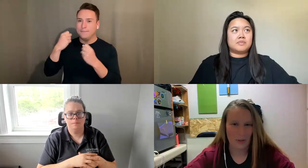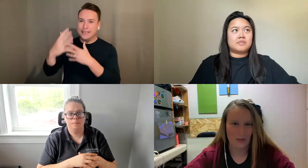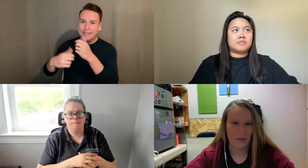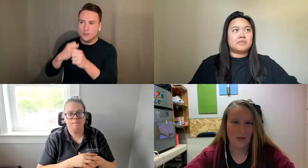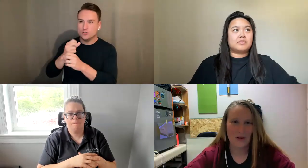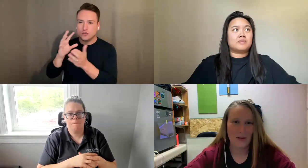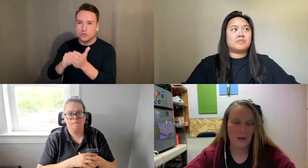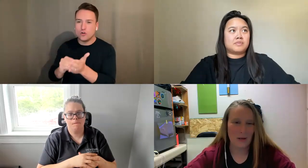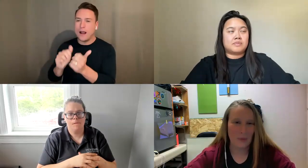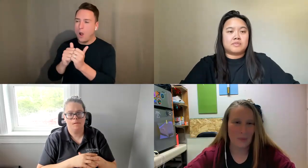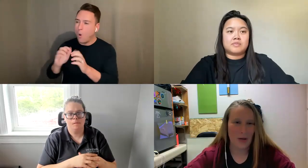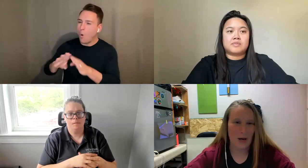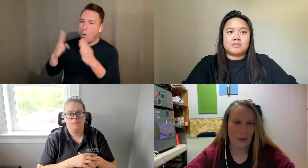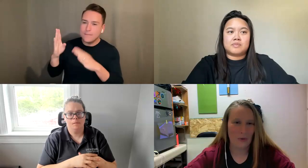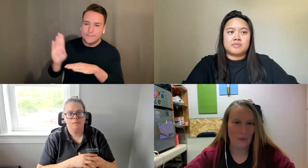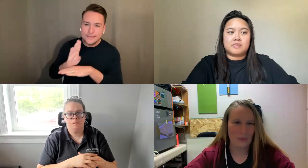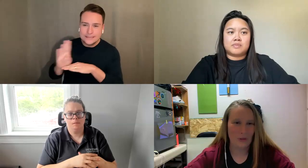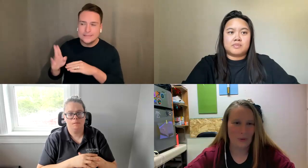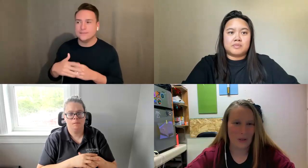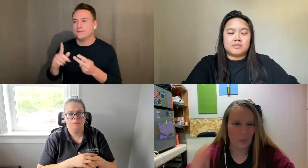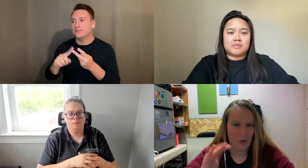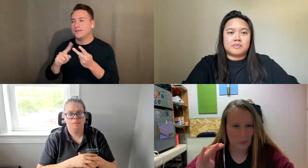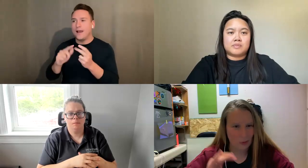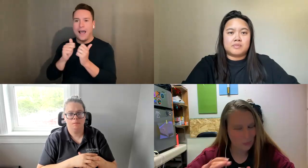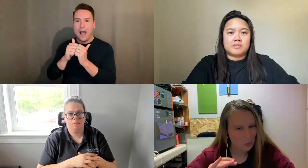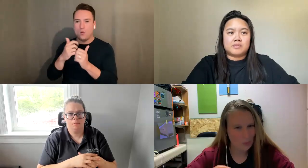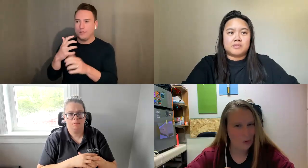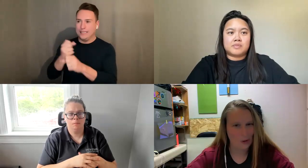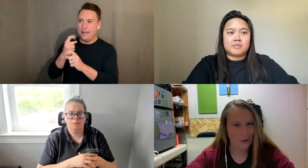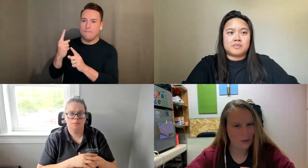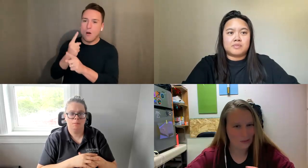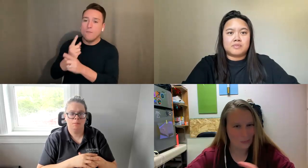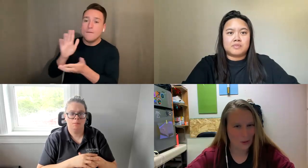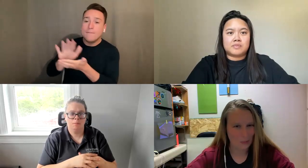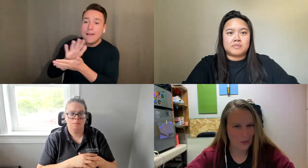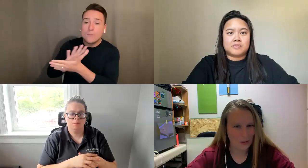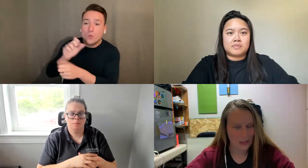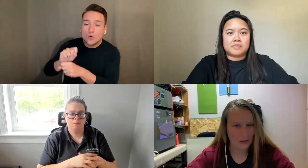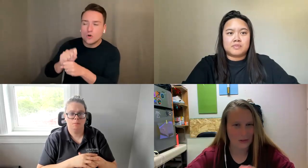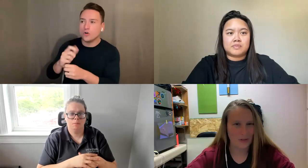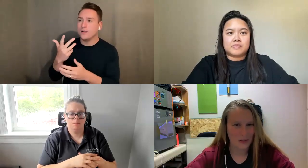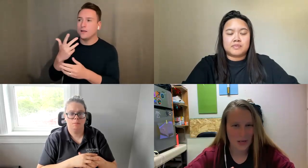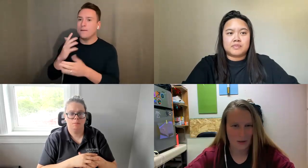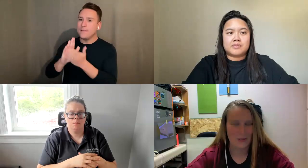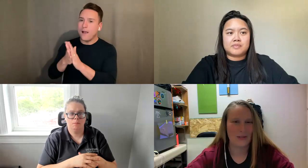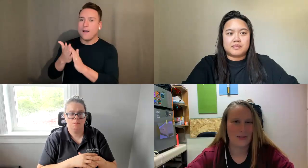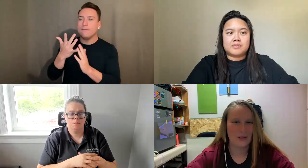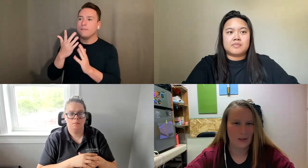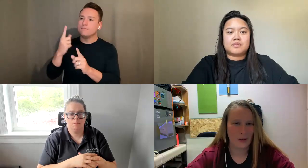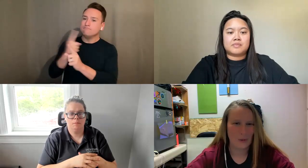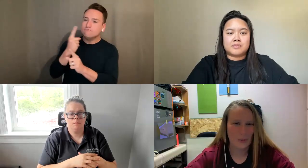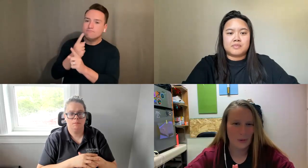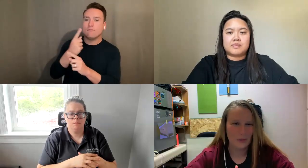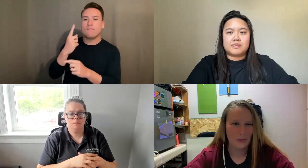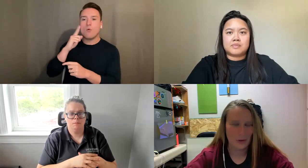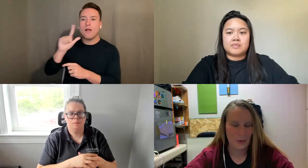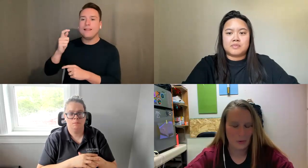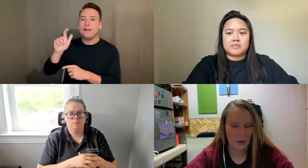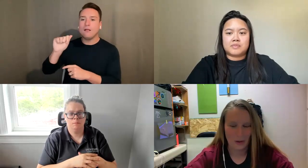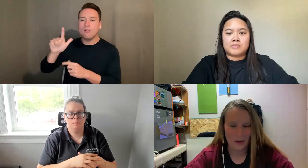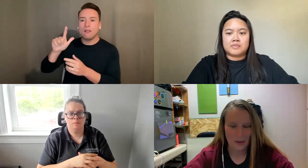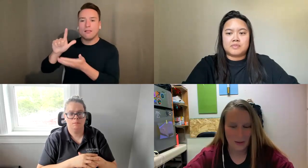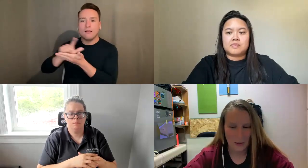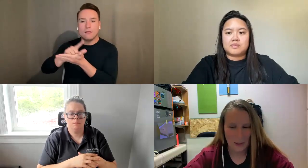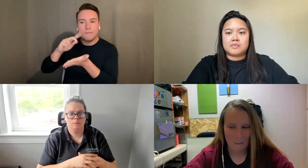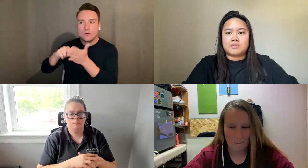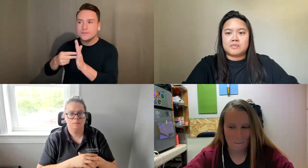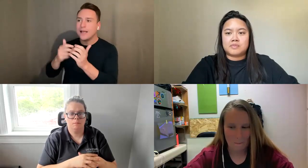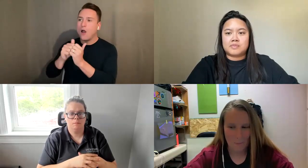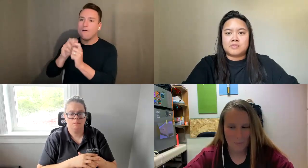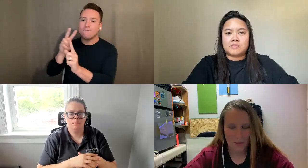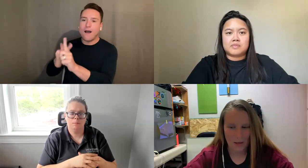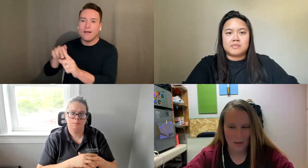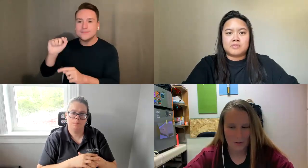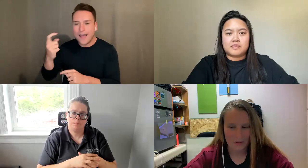a business, how to get the proper paperwork and become legal, file taxes, the whole thing.